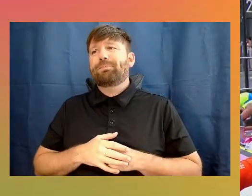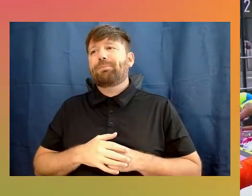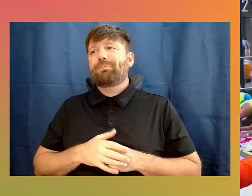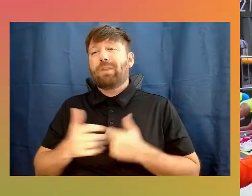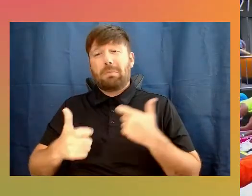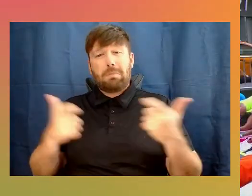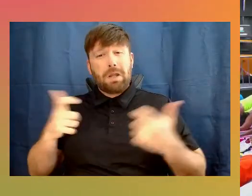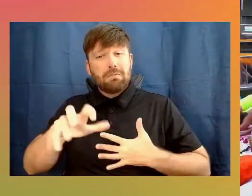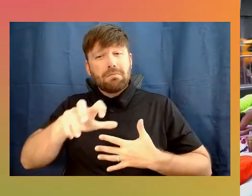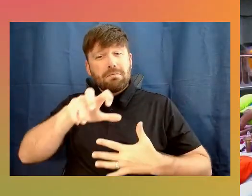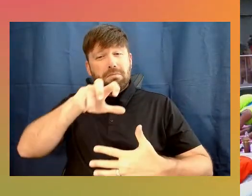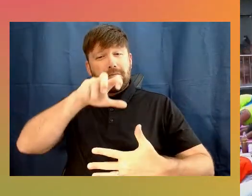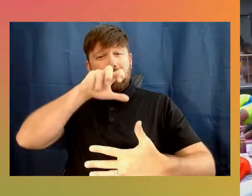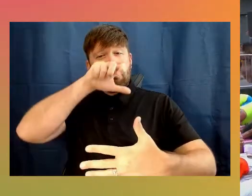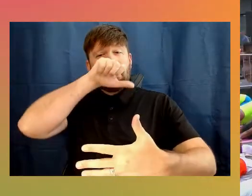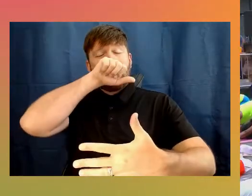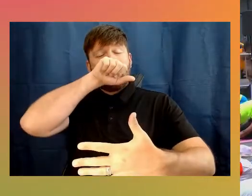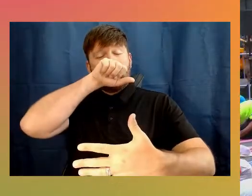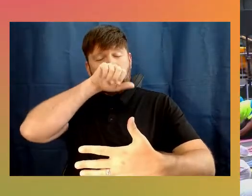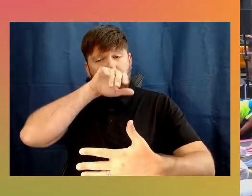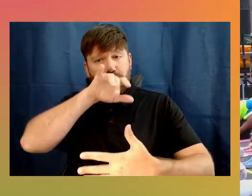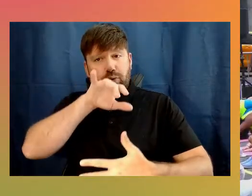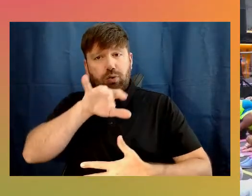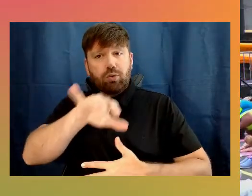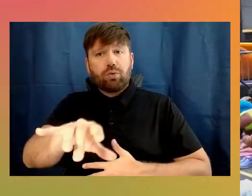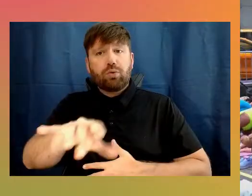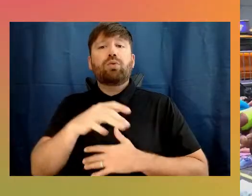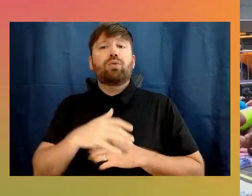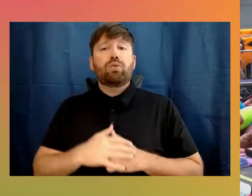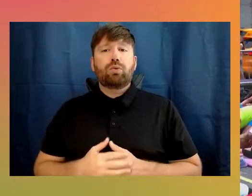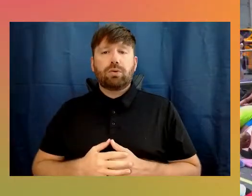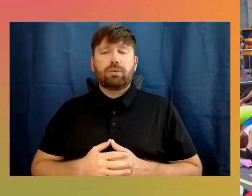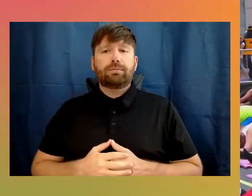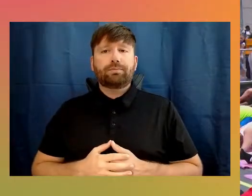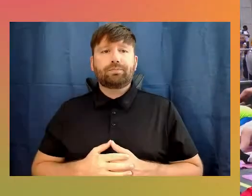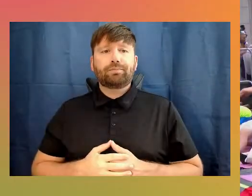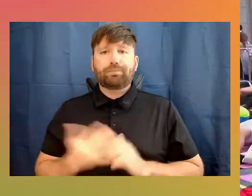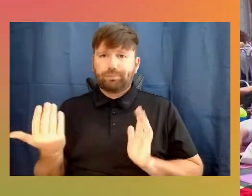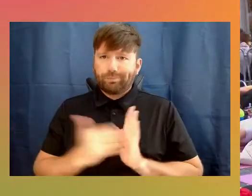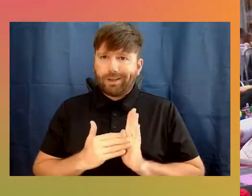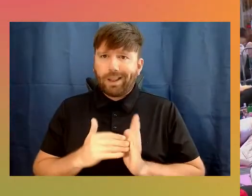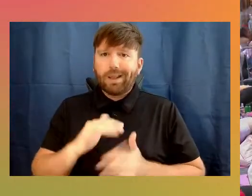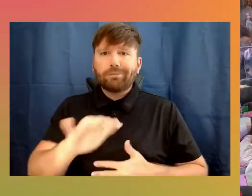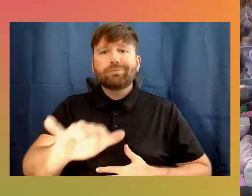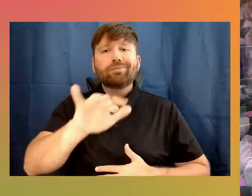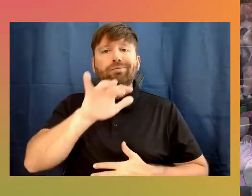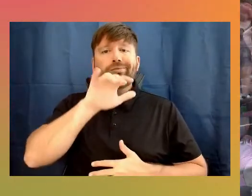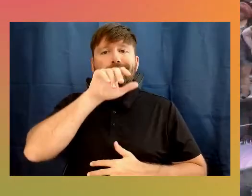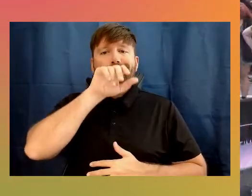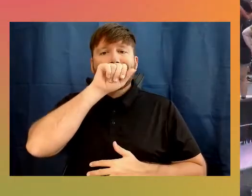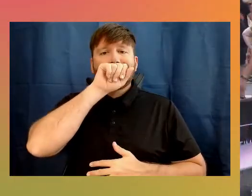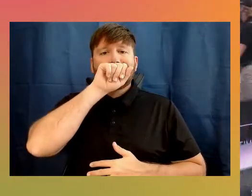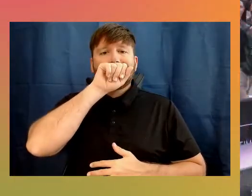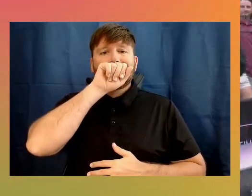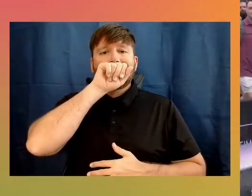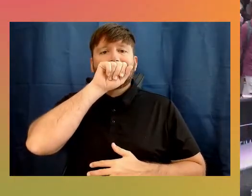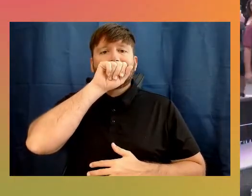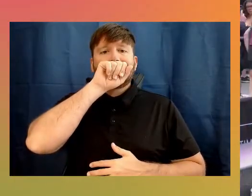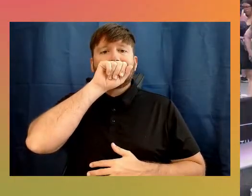TAKE A BIG BREATH IN.